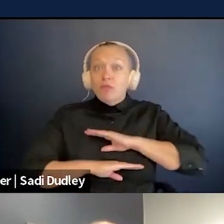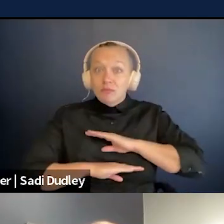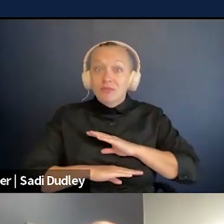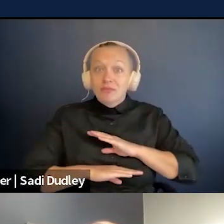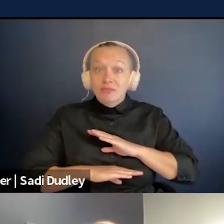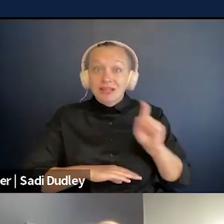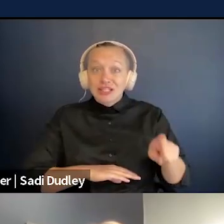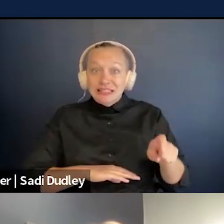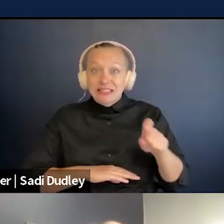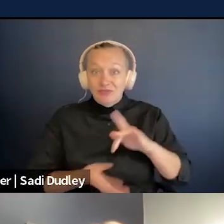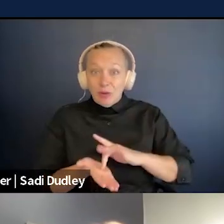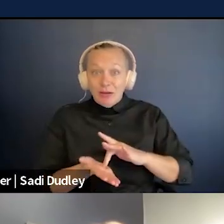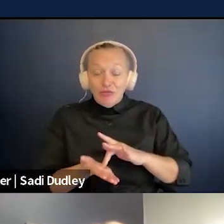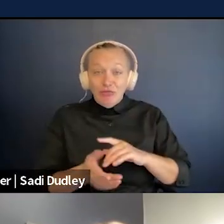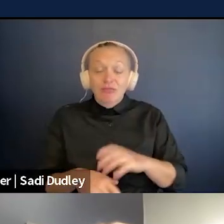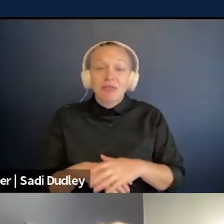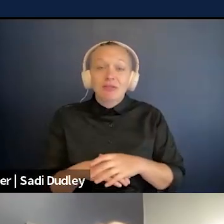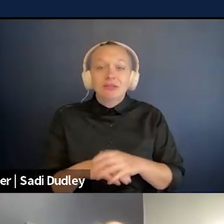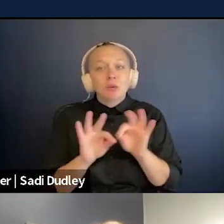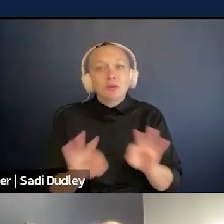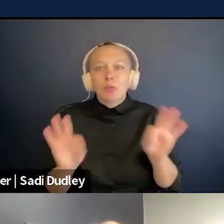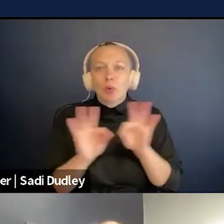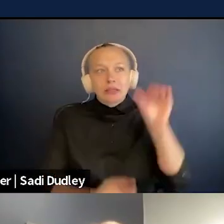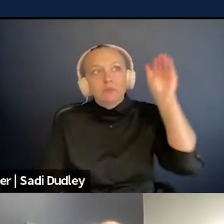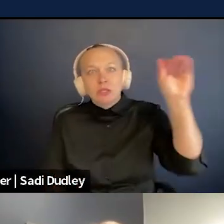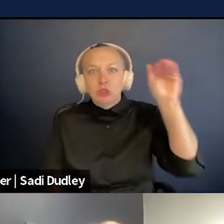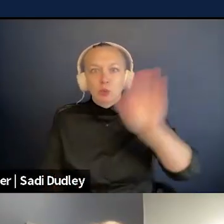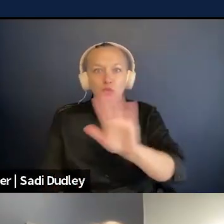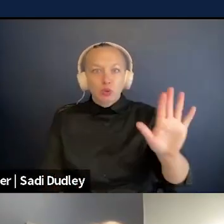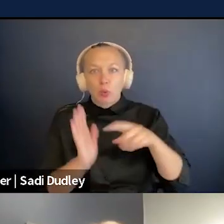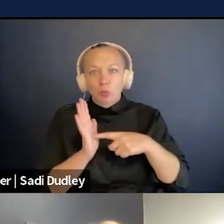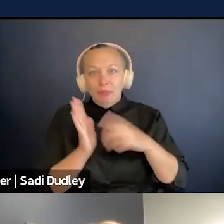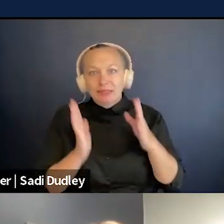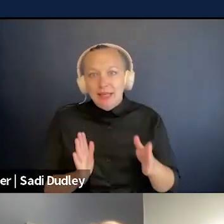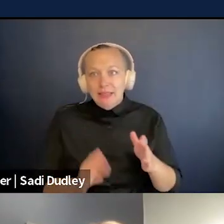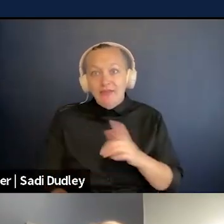Um, so it is important to continue reaching out to your representatives and making your voices heard.